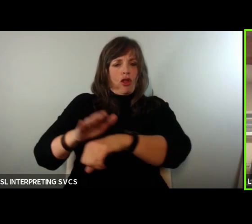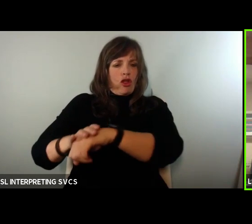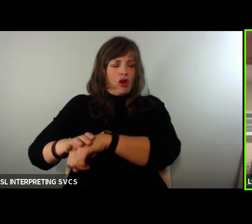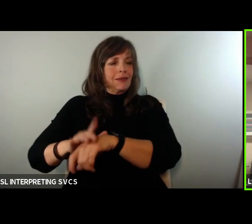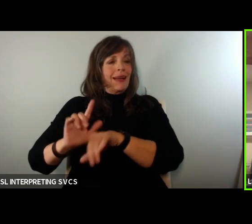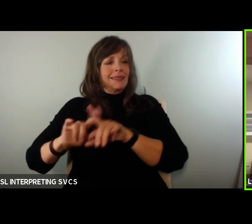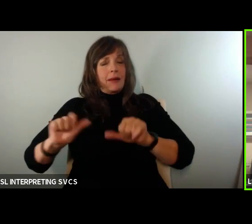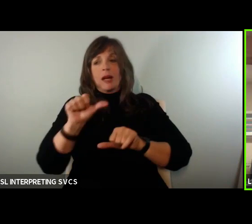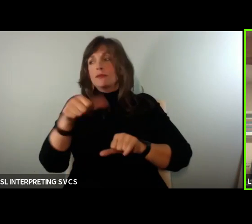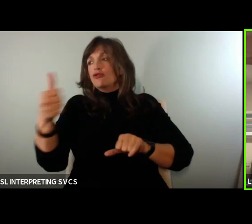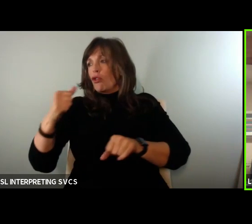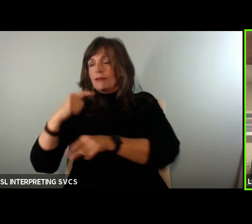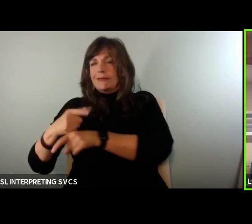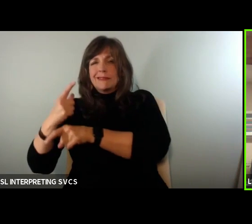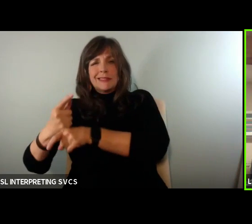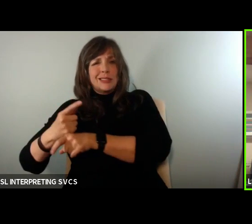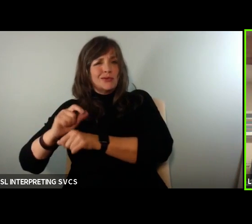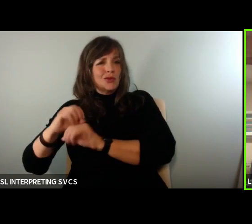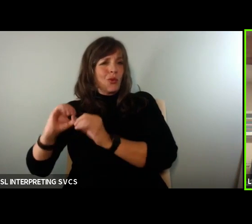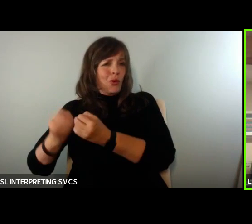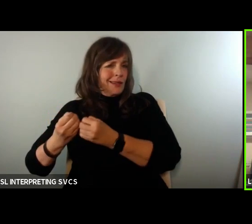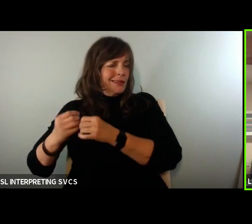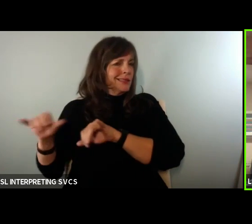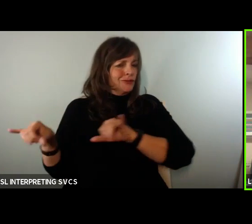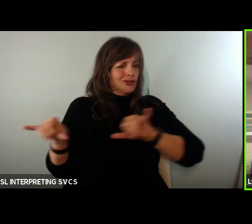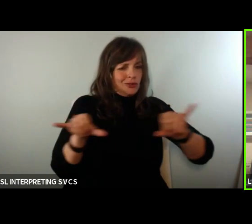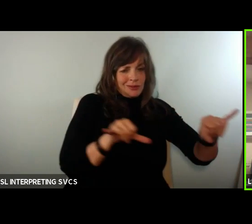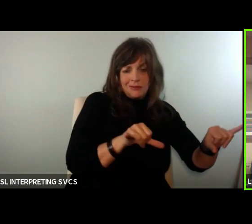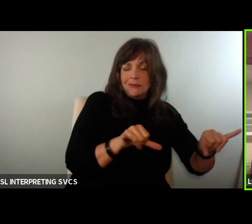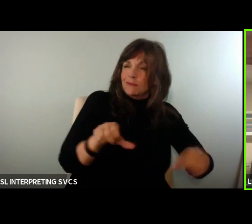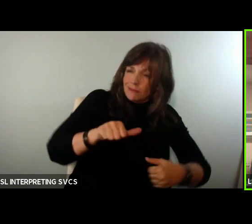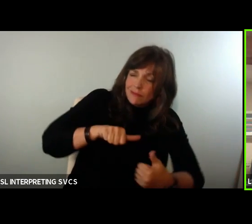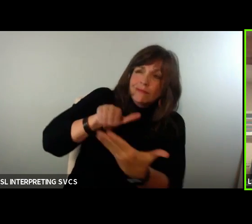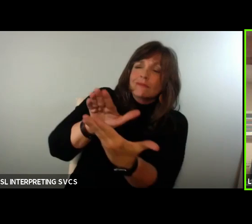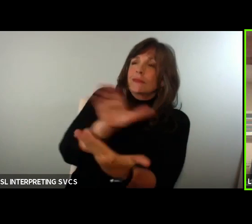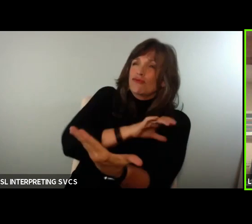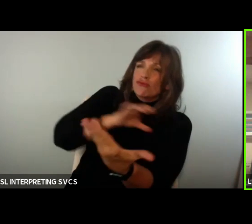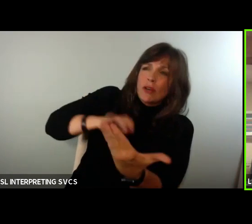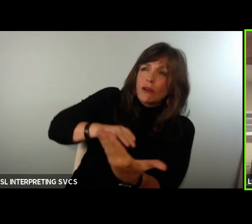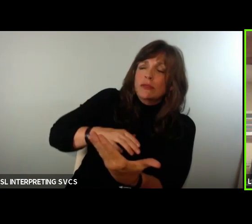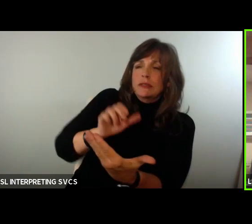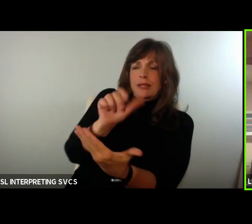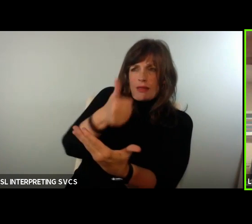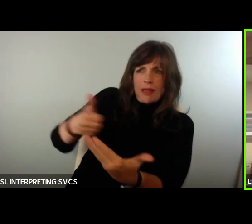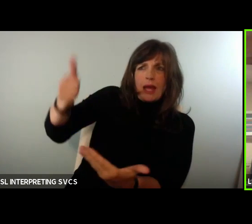This alert focused on the opportunity that as Congress and the administration considered some form